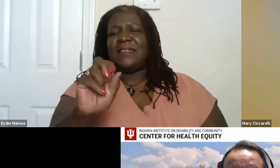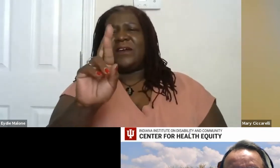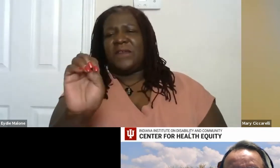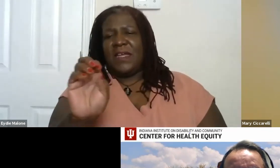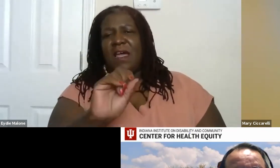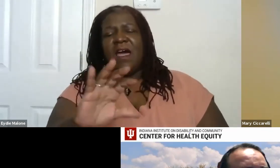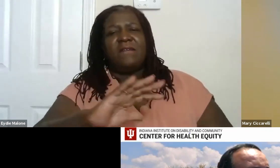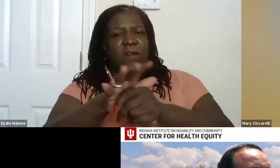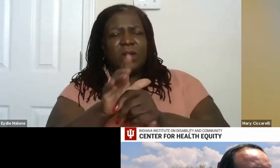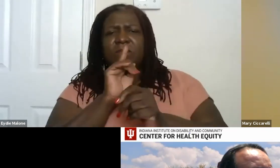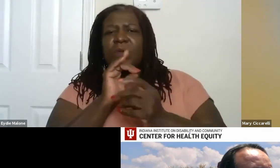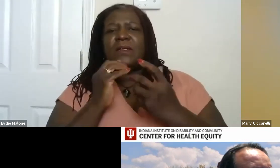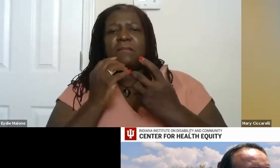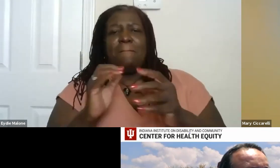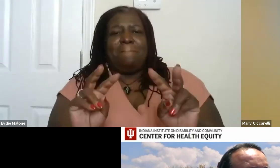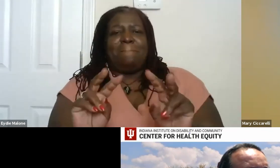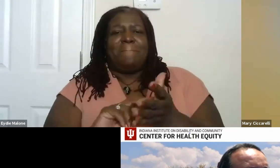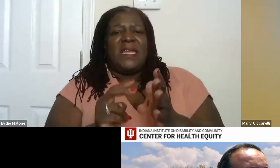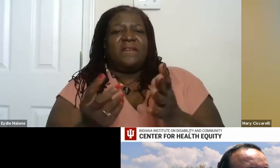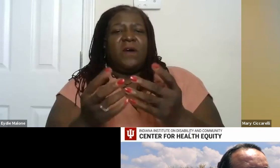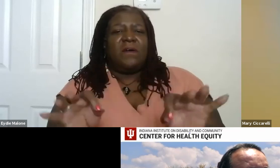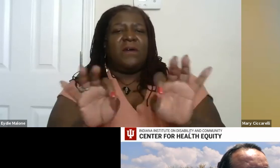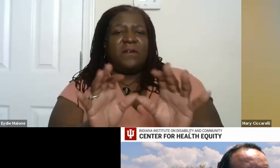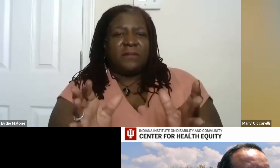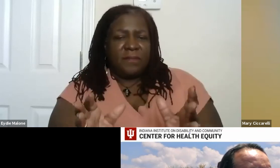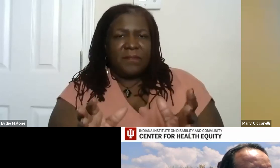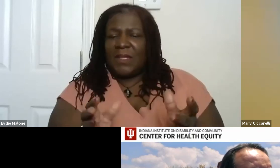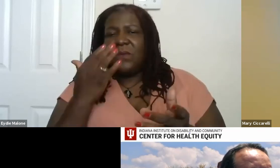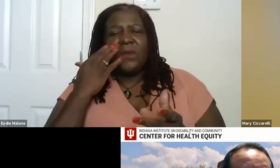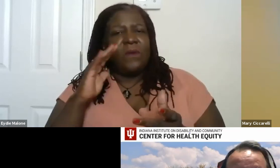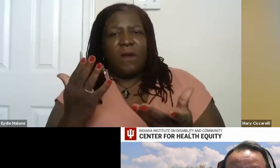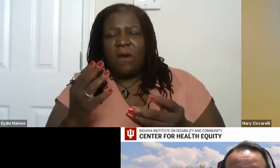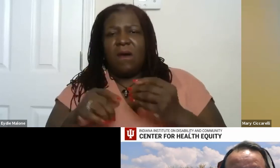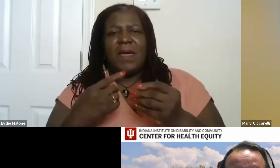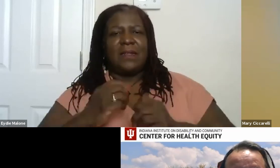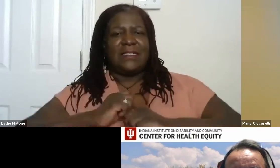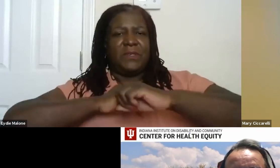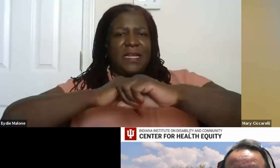in terms of its protection. We certainly don't know what it means in relationship to variants